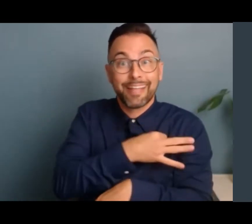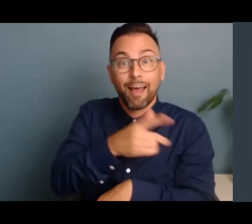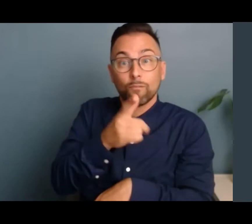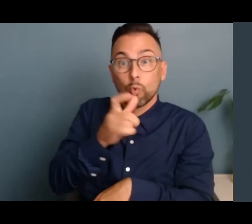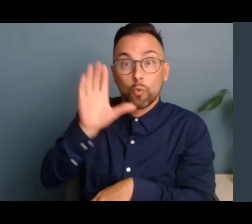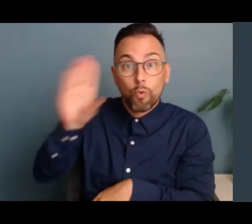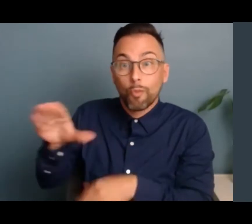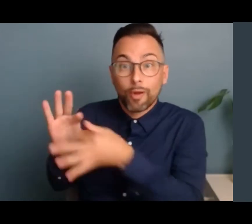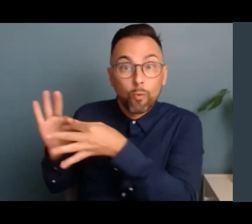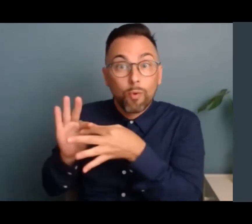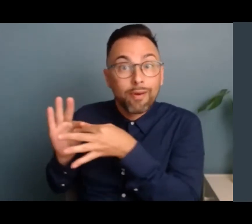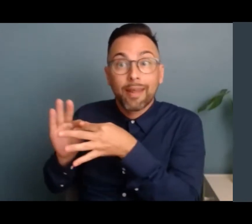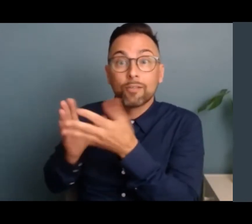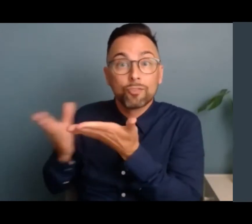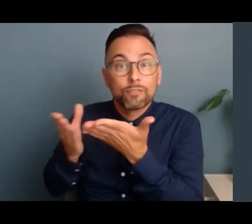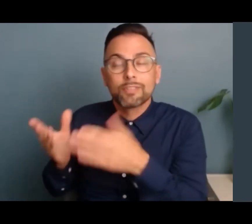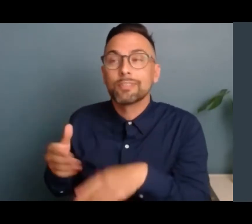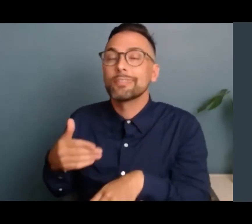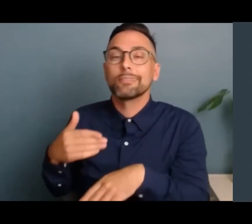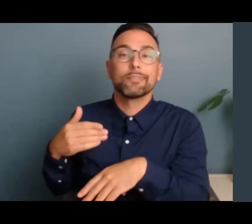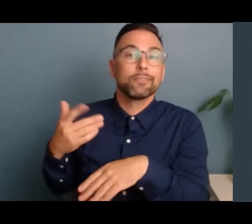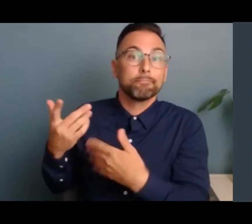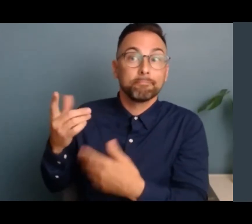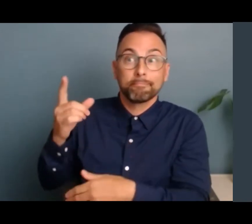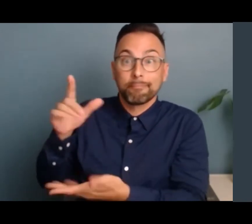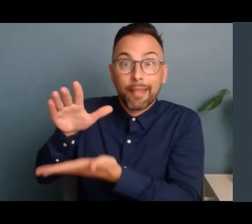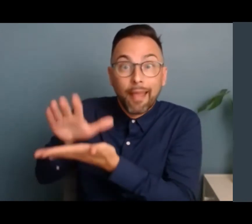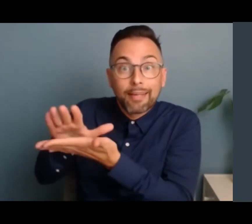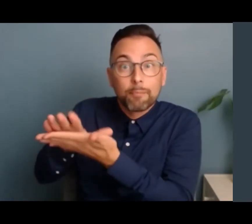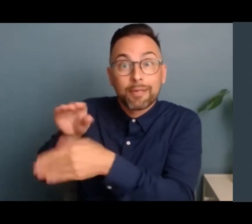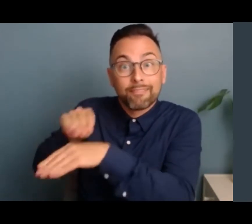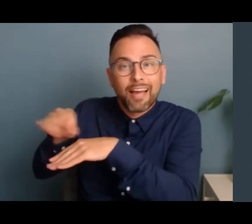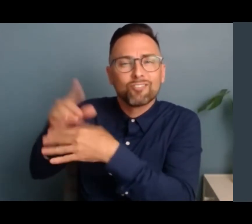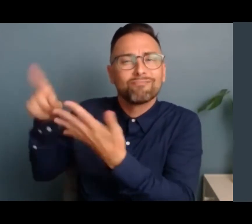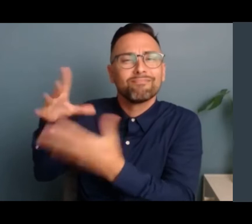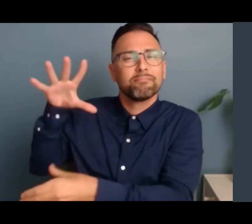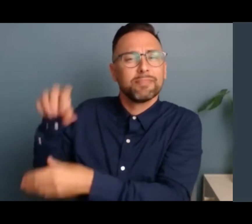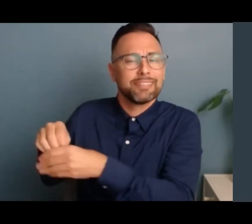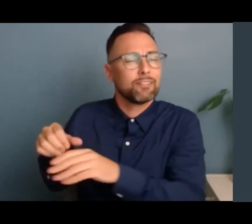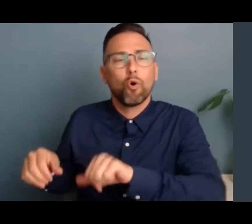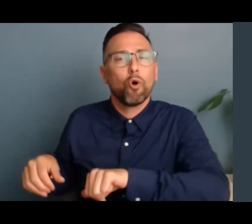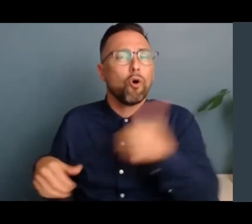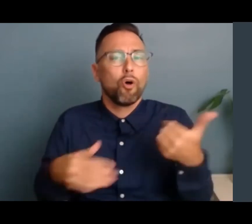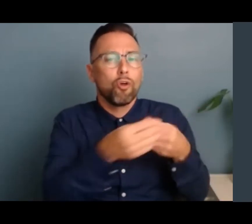sometimes there are staff that coordinate entire services, sometimes there are just college advisors,